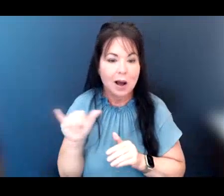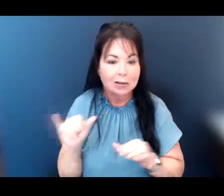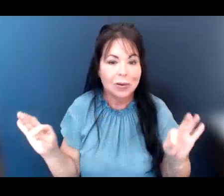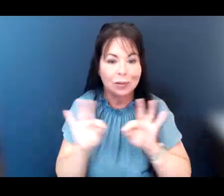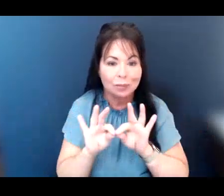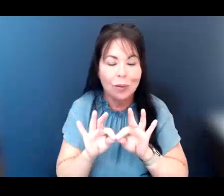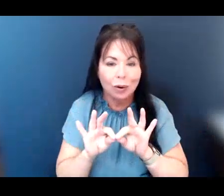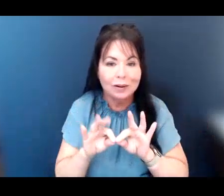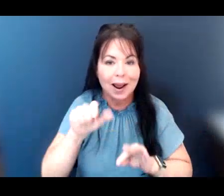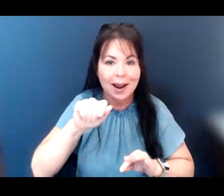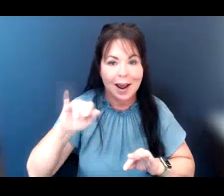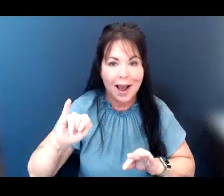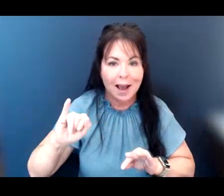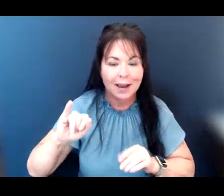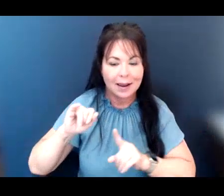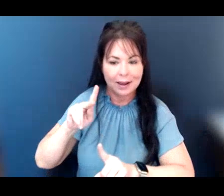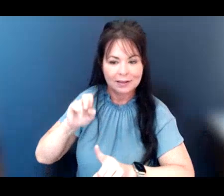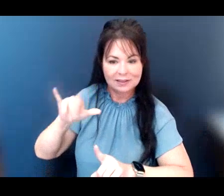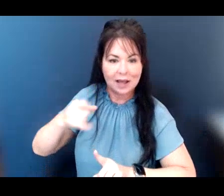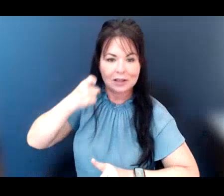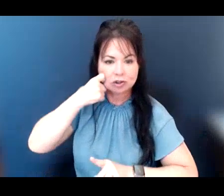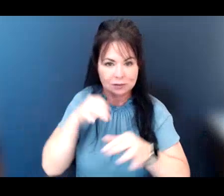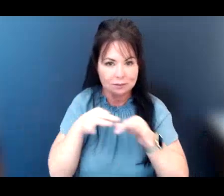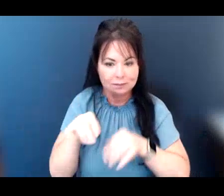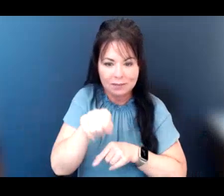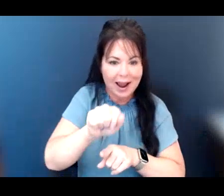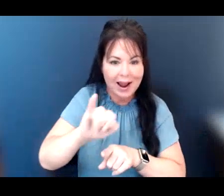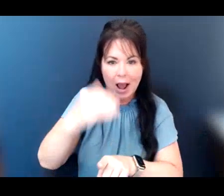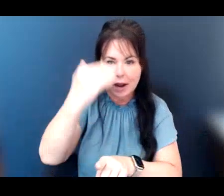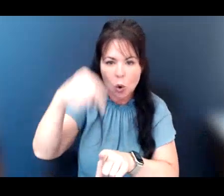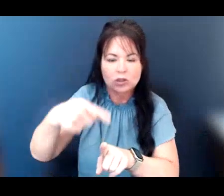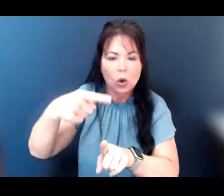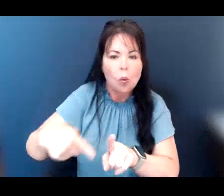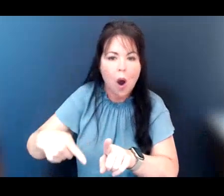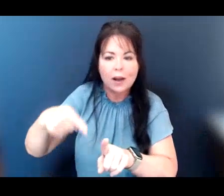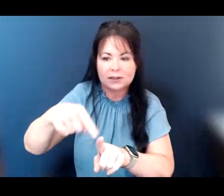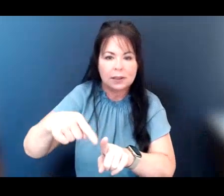only know what it's been taught, so to speak. AI is really good at scraping factual data,